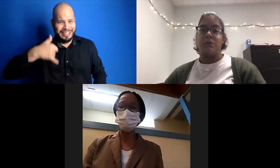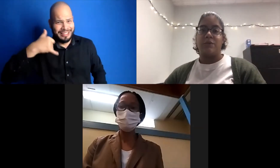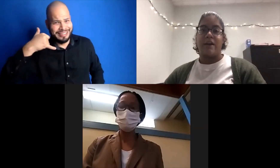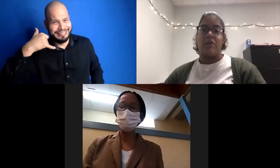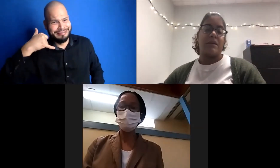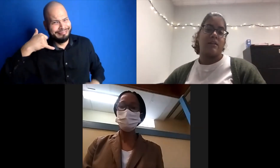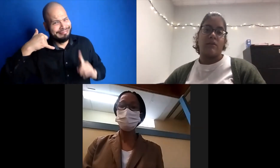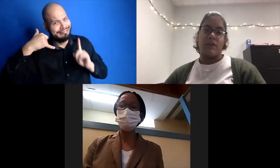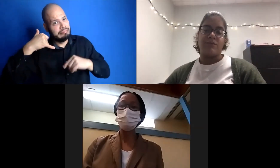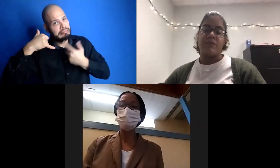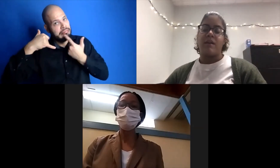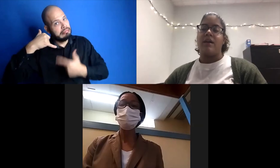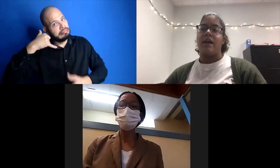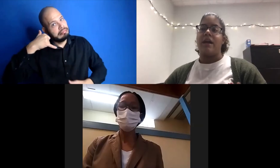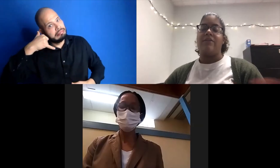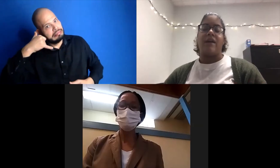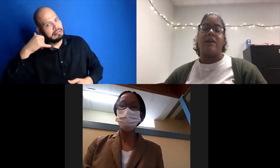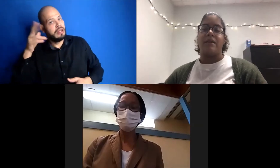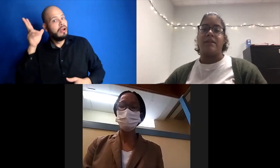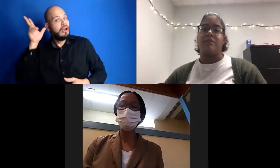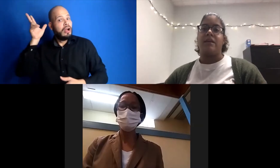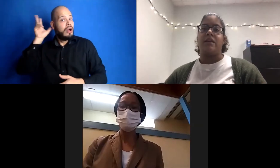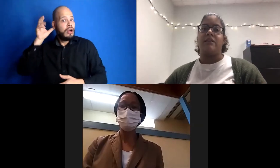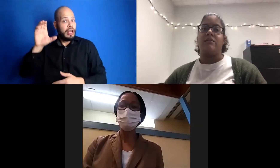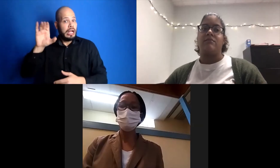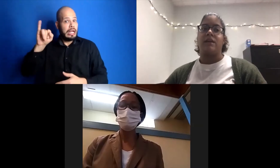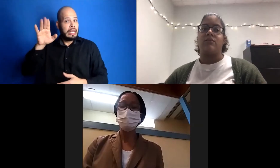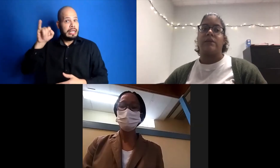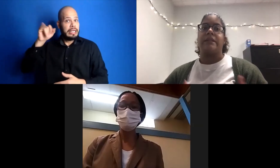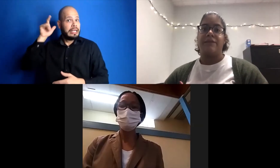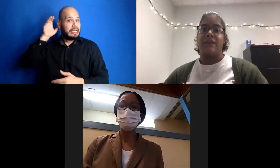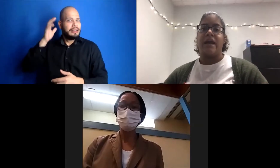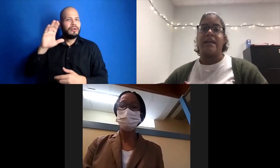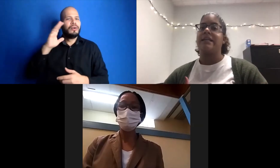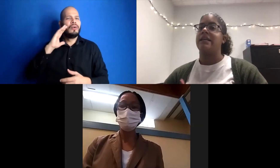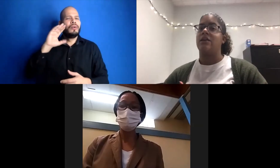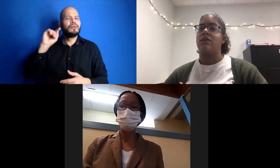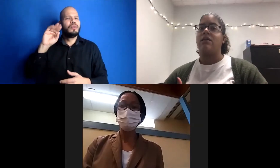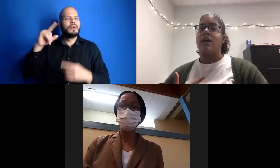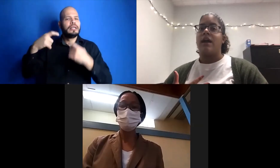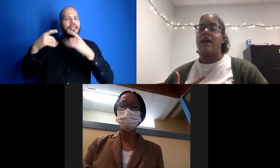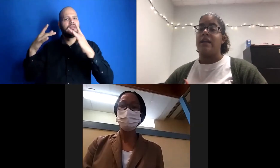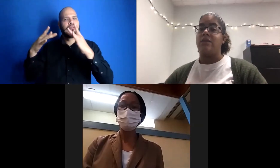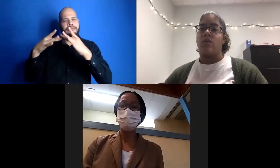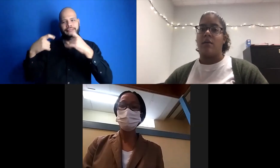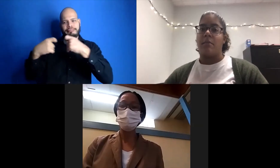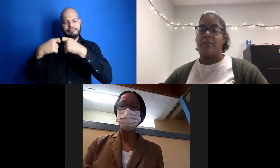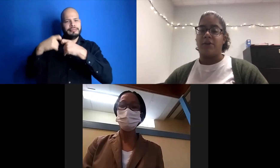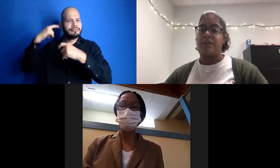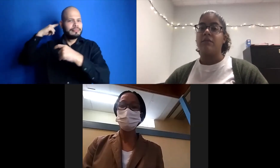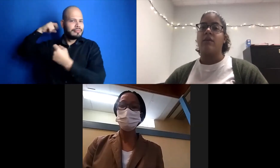now my cell phone and that makes me like relieved that I can hear anyone on my personal phone